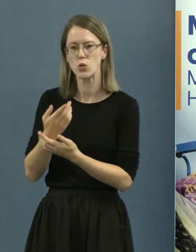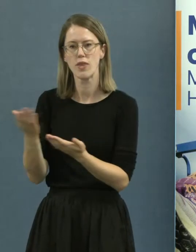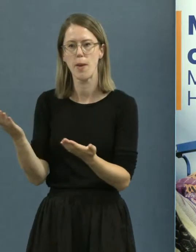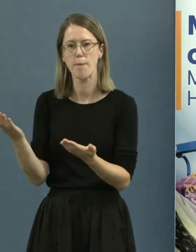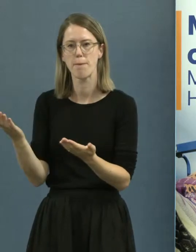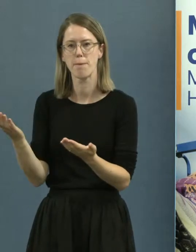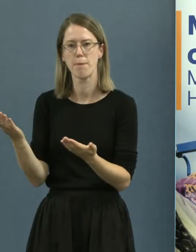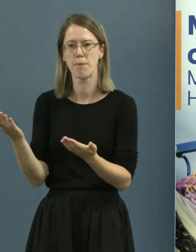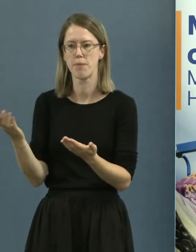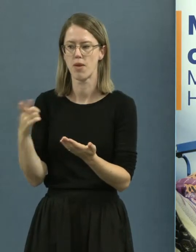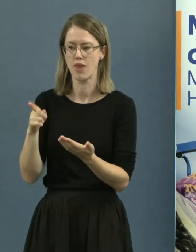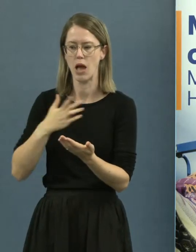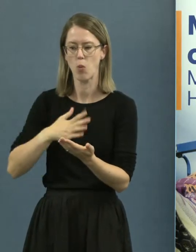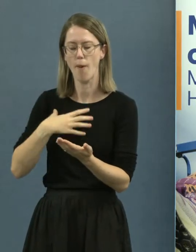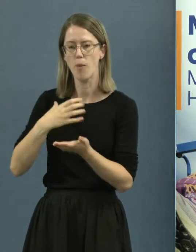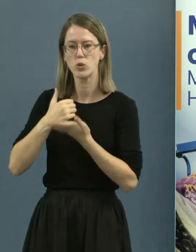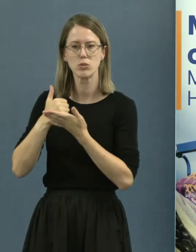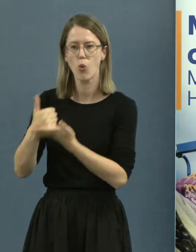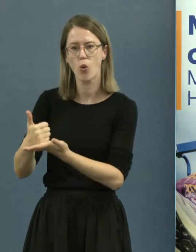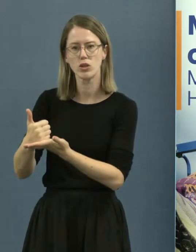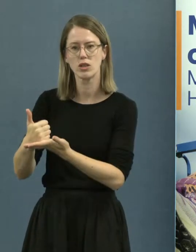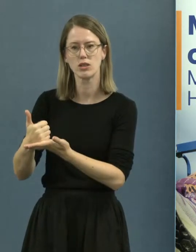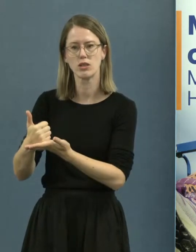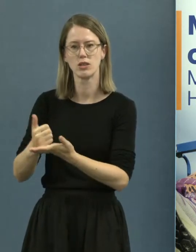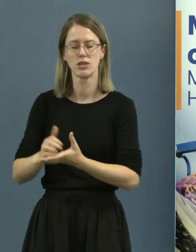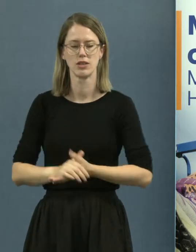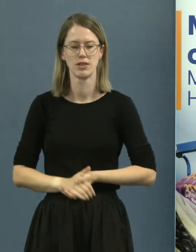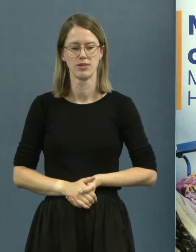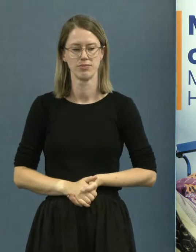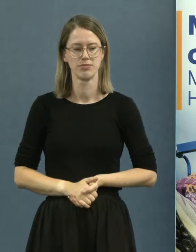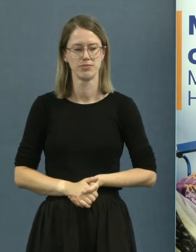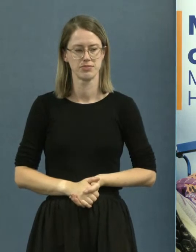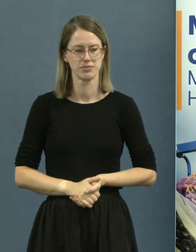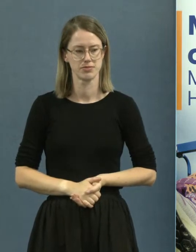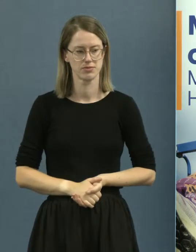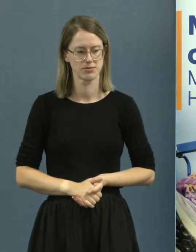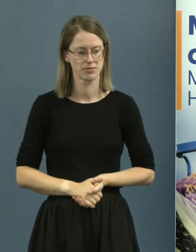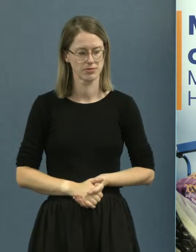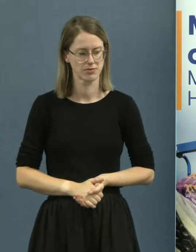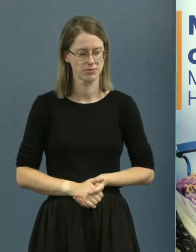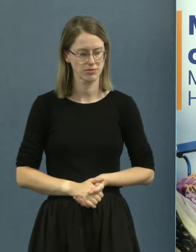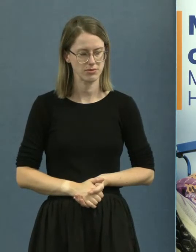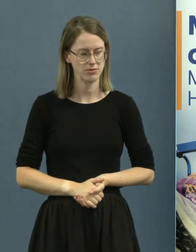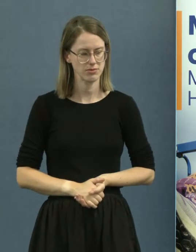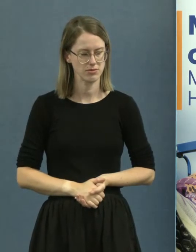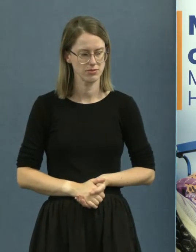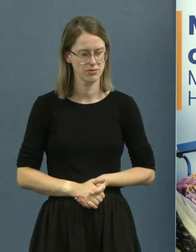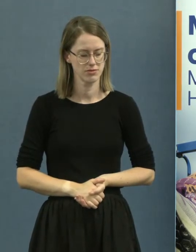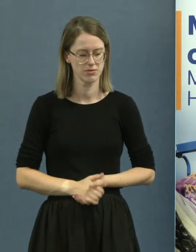pandemic, and haven't had adequate support. What's your